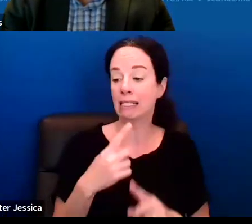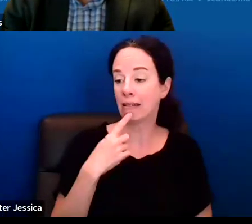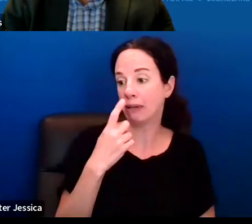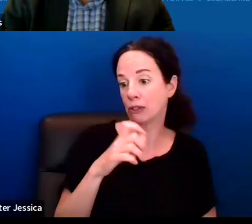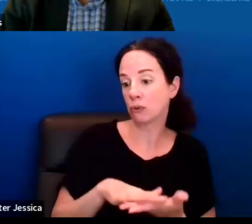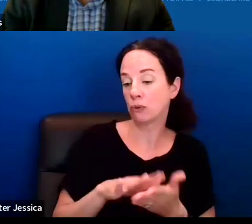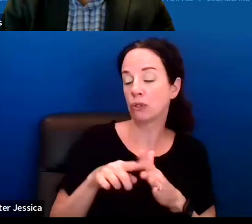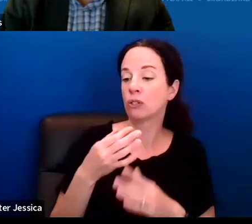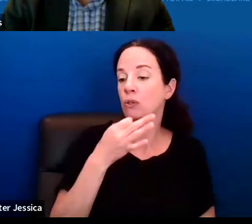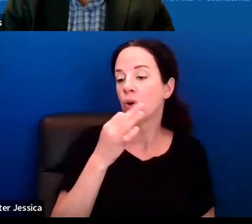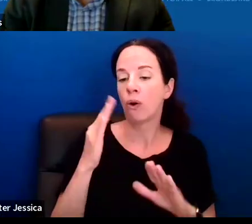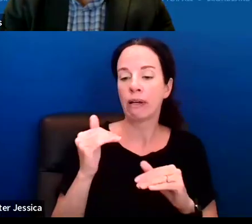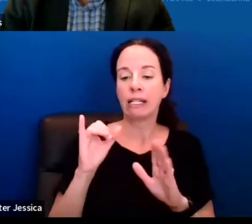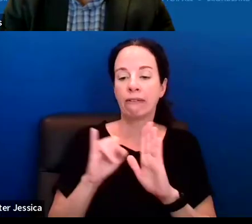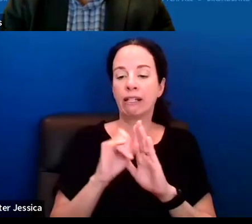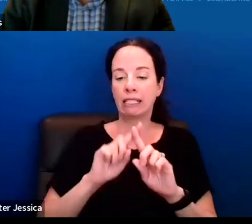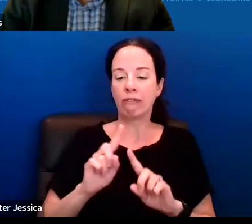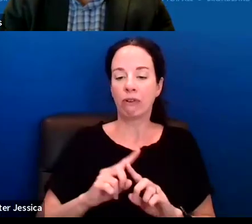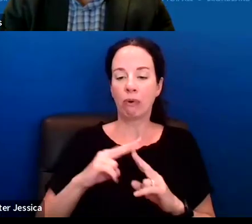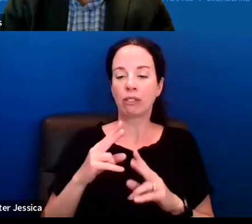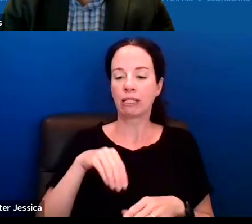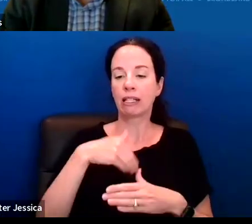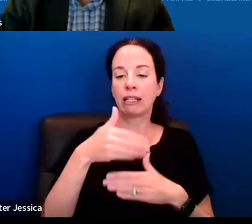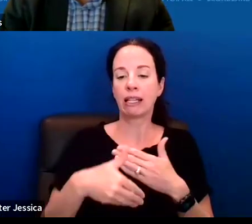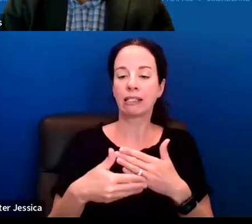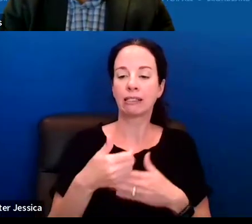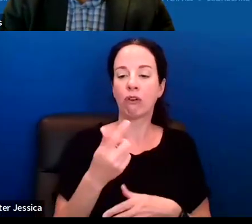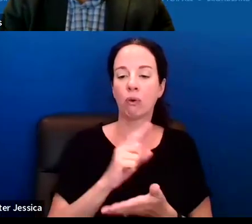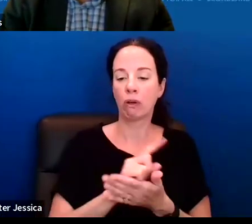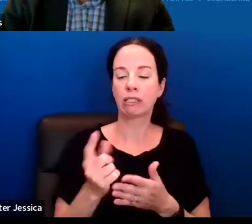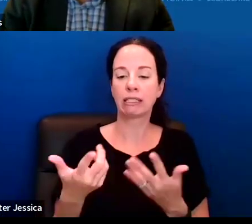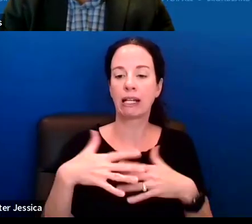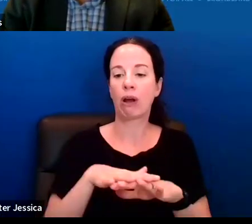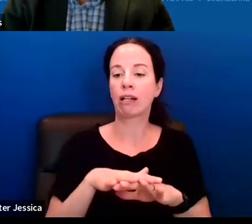we're hoping to identify partners within the next couple of weeks to integrate these questions. But